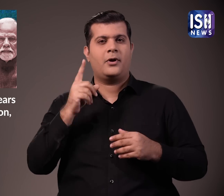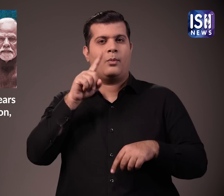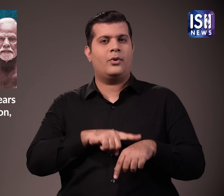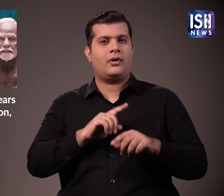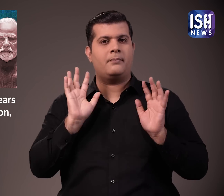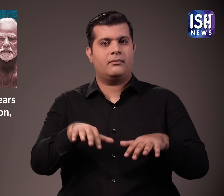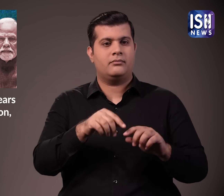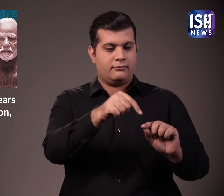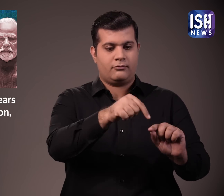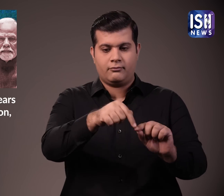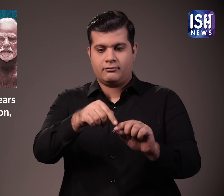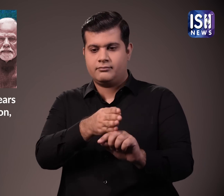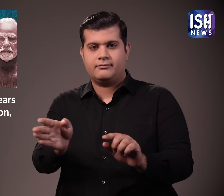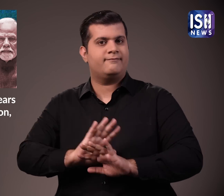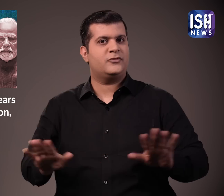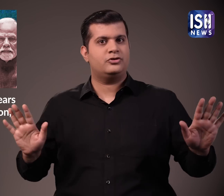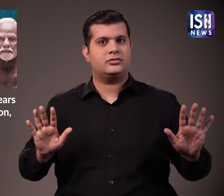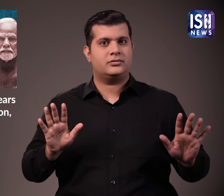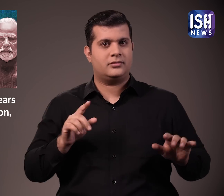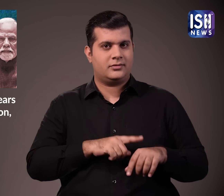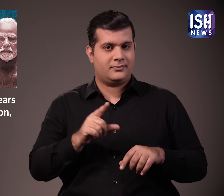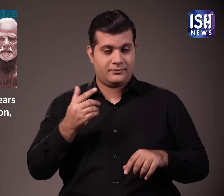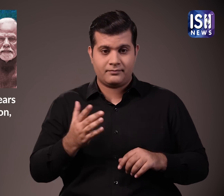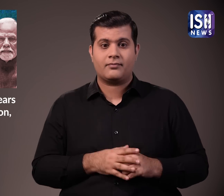One Nation, One Election will reduce voter fatigue.